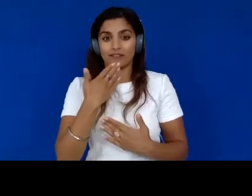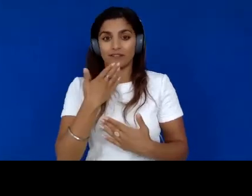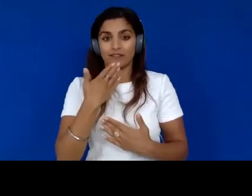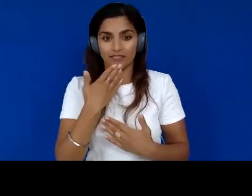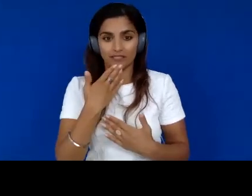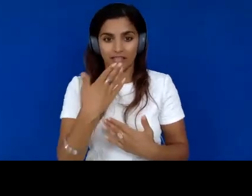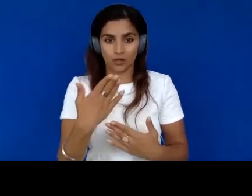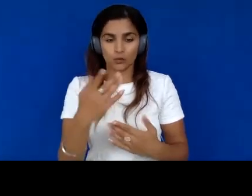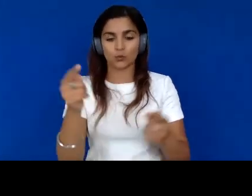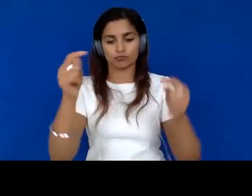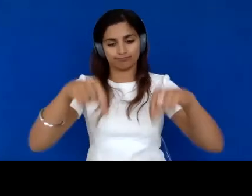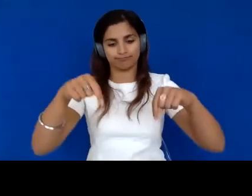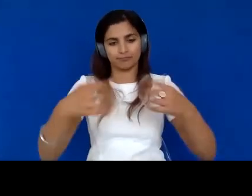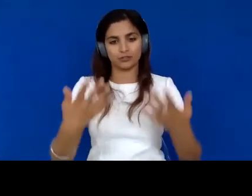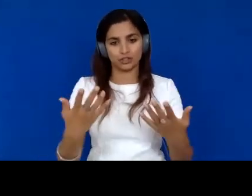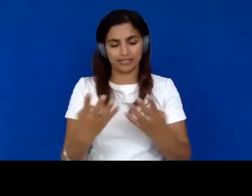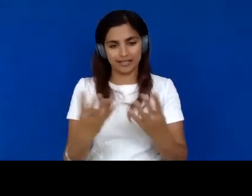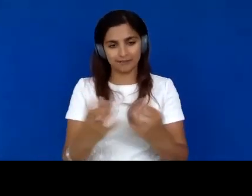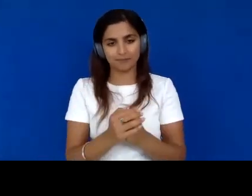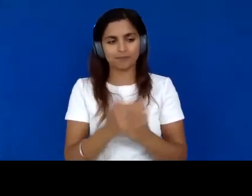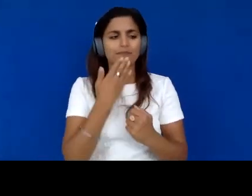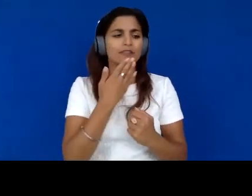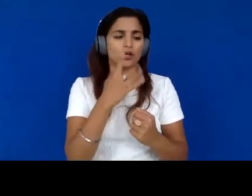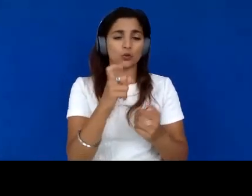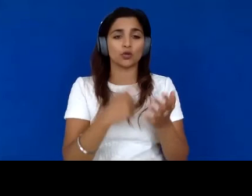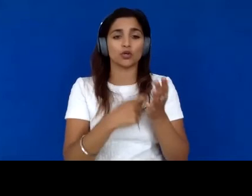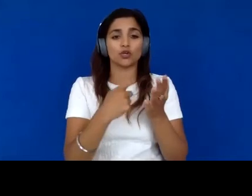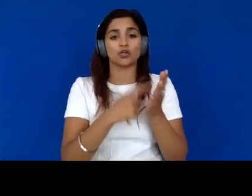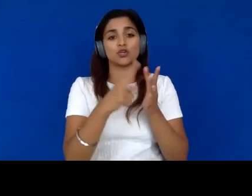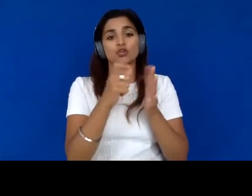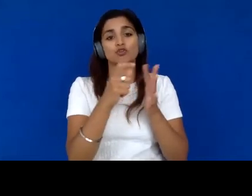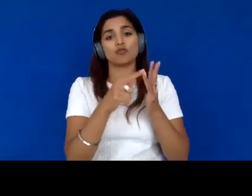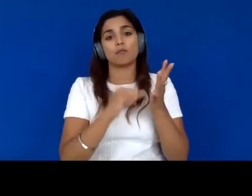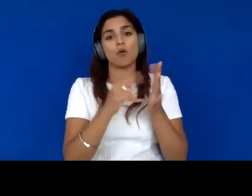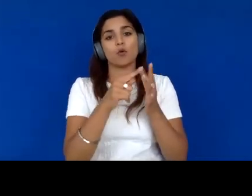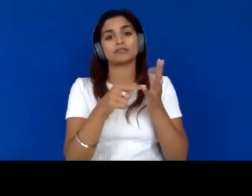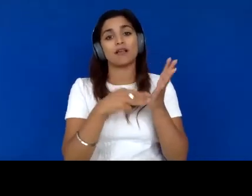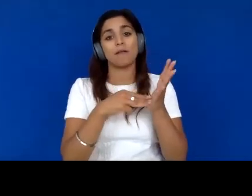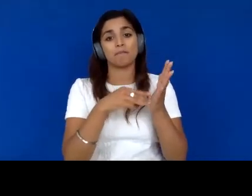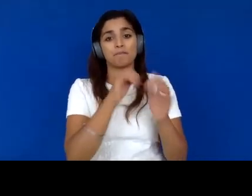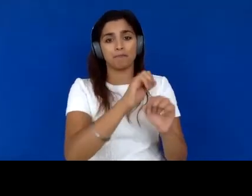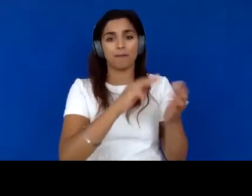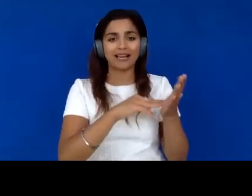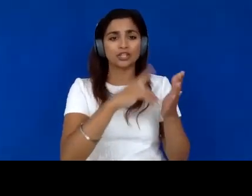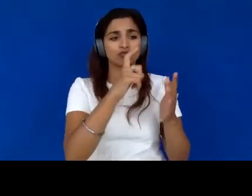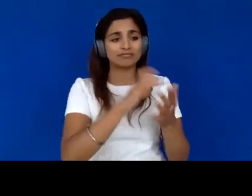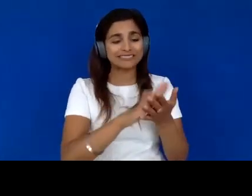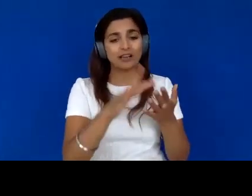the crip ozium organizers Minister Cristina and Mel for their work and hacking the volunteers and interpreters whose labor is making this possible I